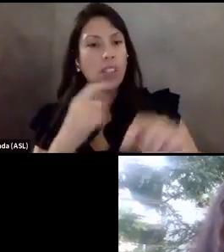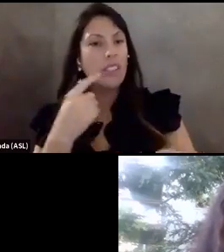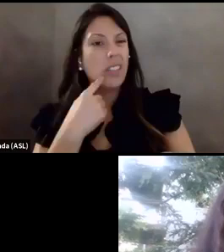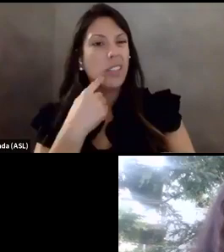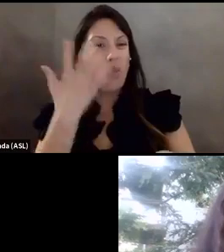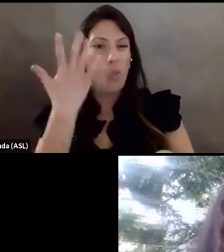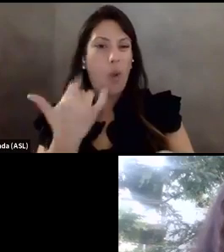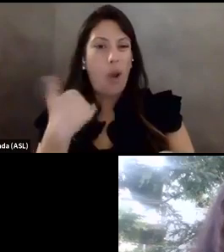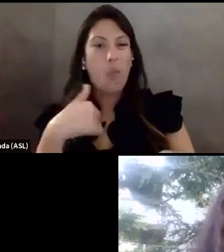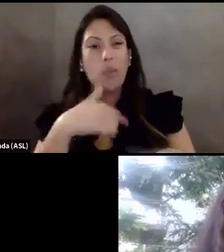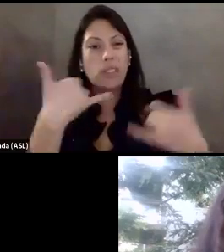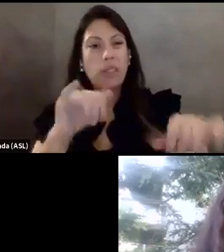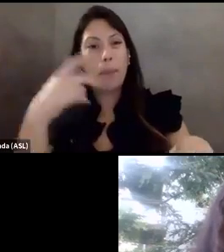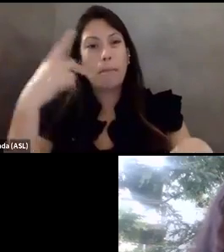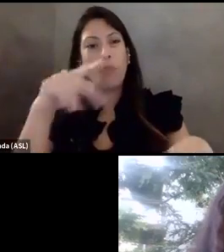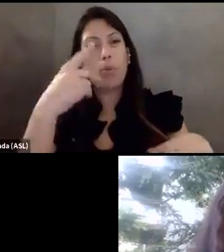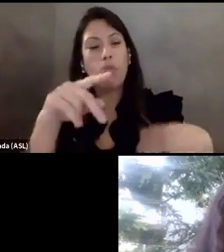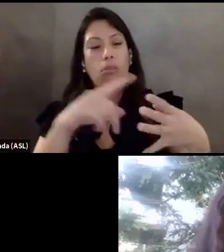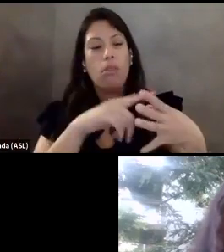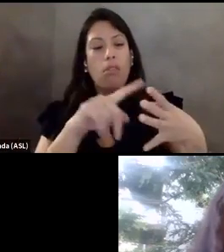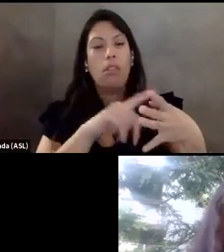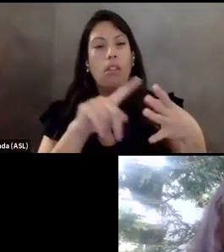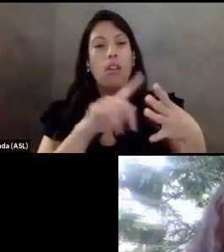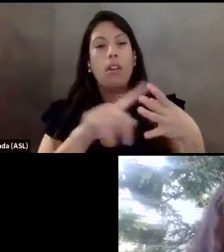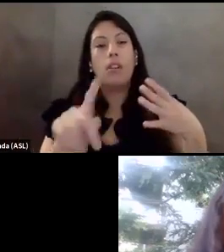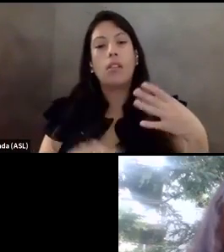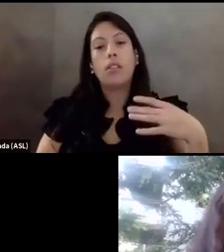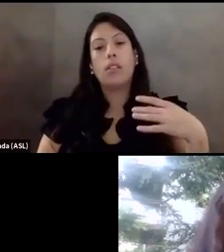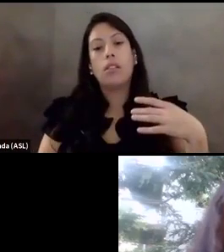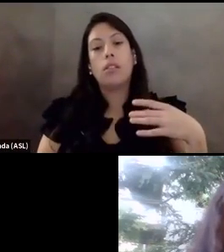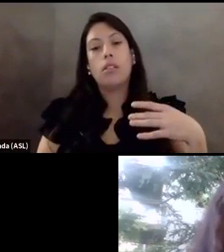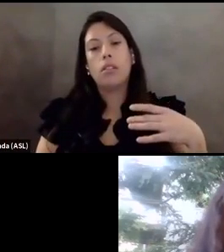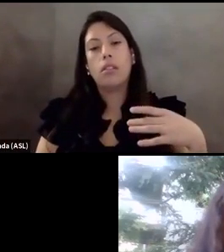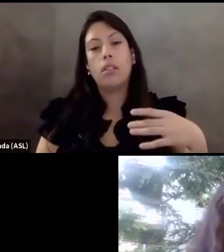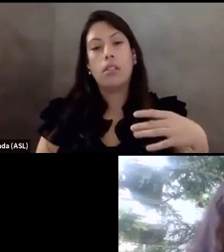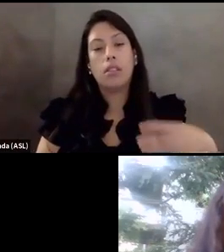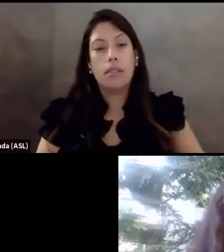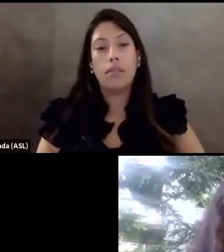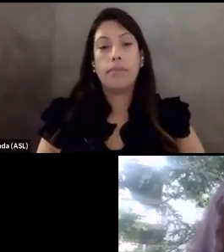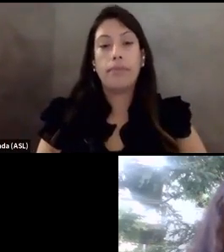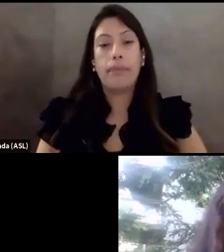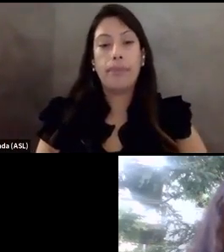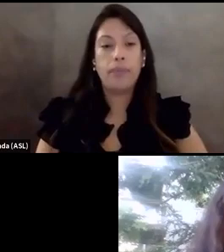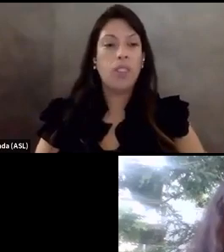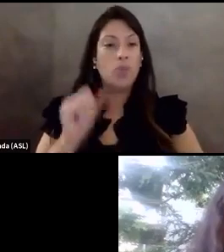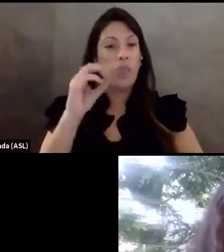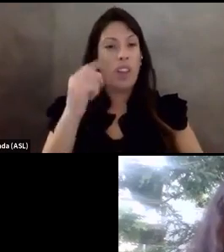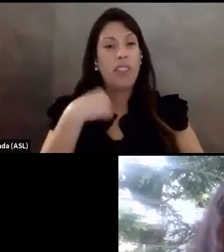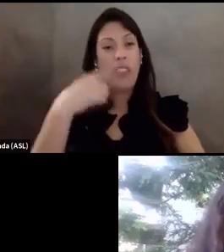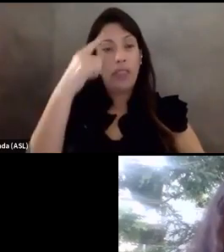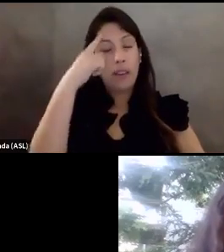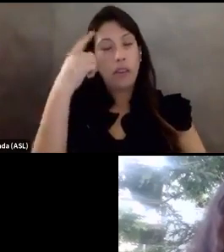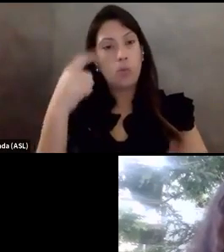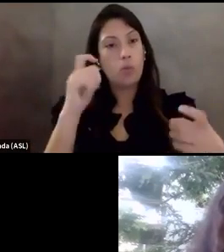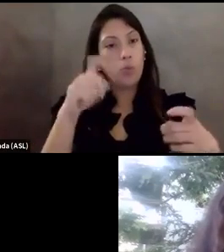Mase, and I think we should probably just address that. And